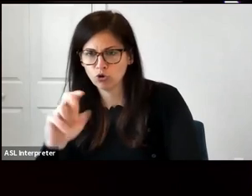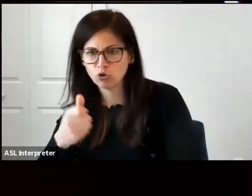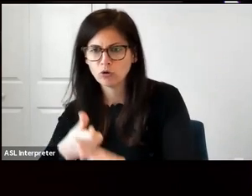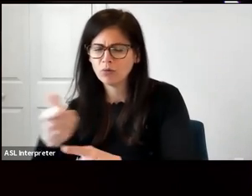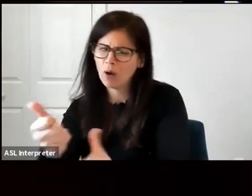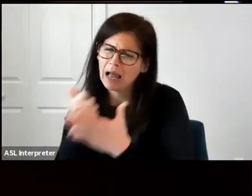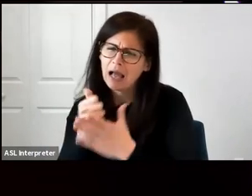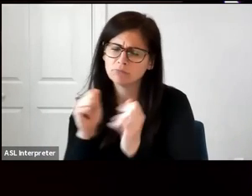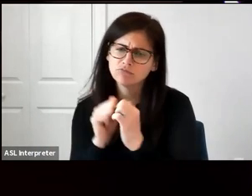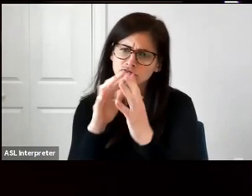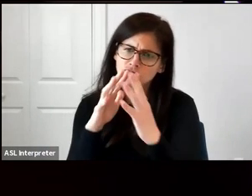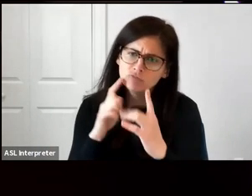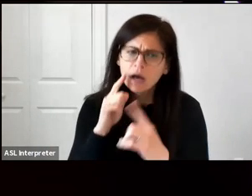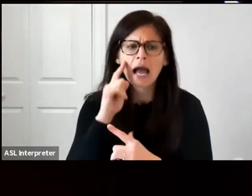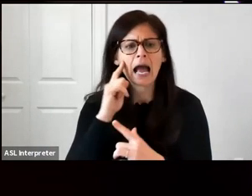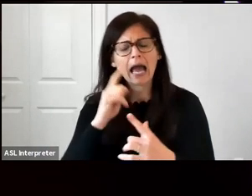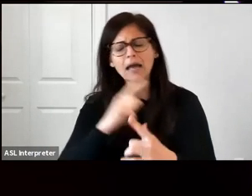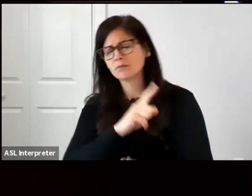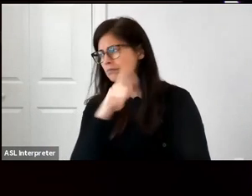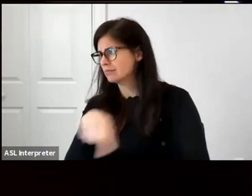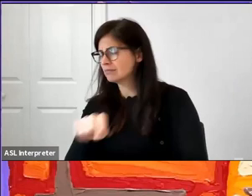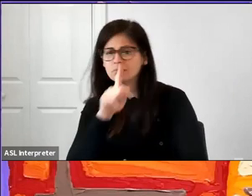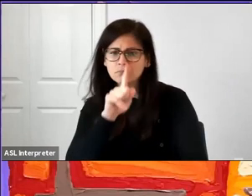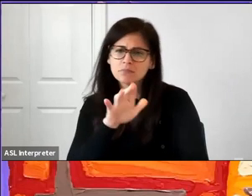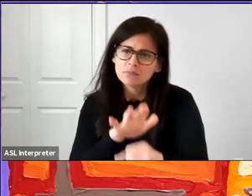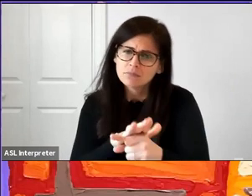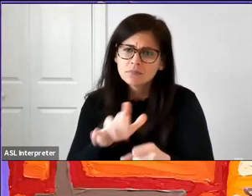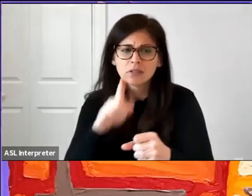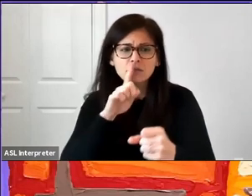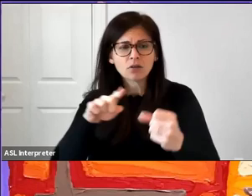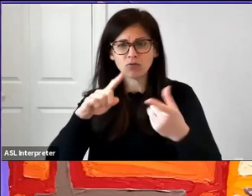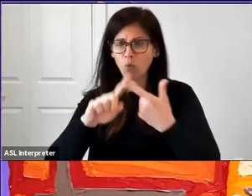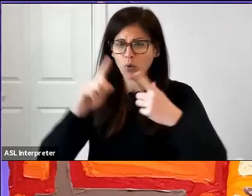and commitment as we continue to collectively imagine